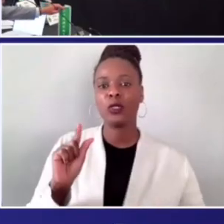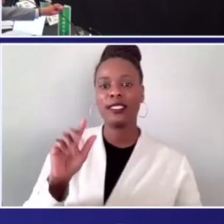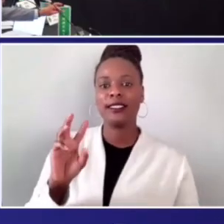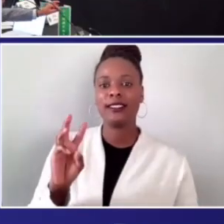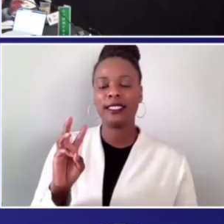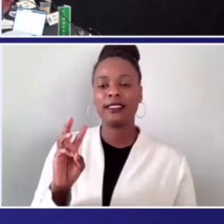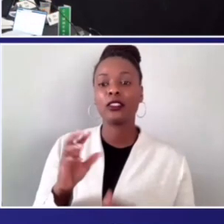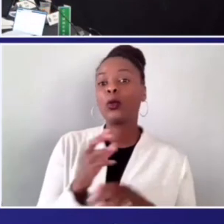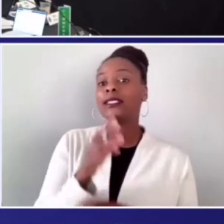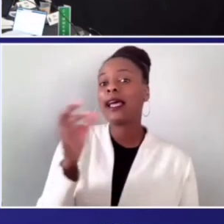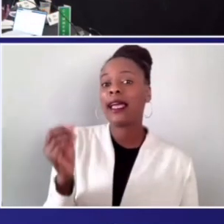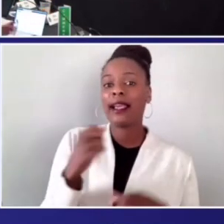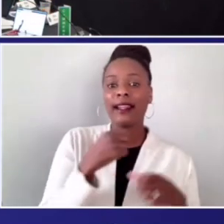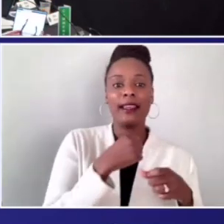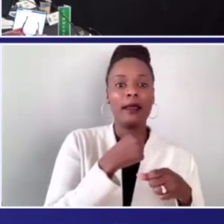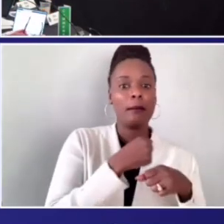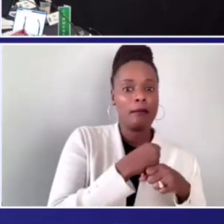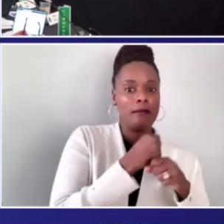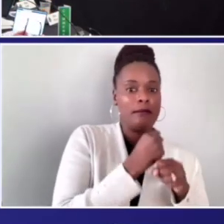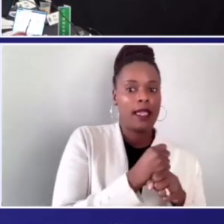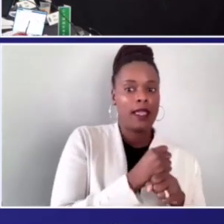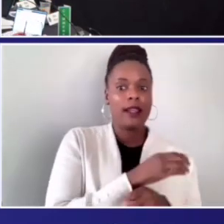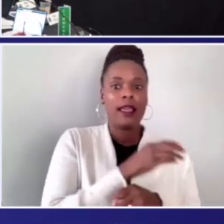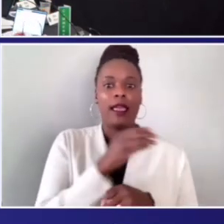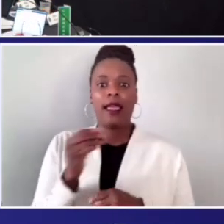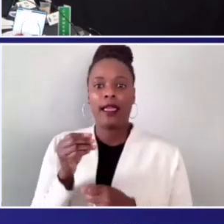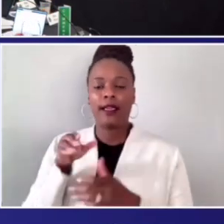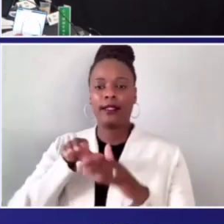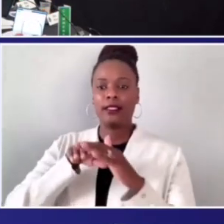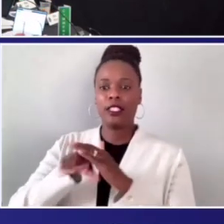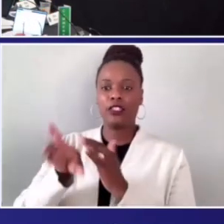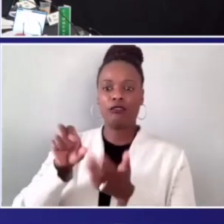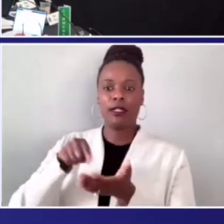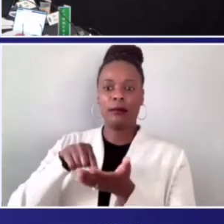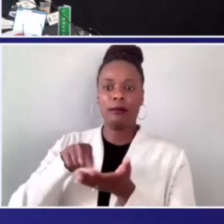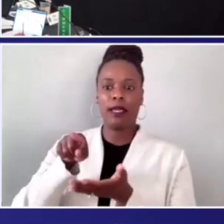It is this and that. It is you received the loan and you entered